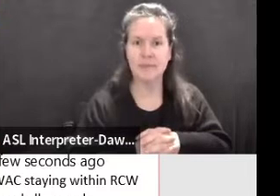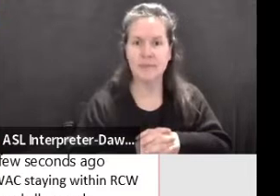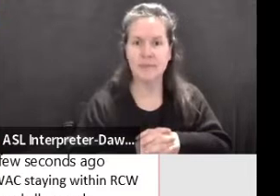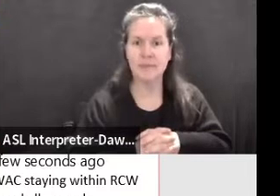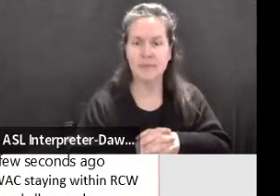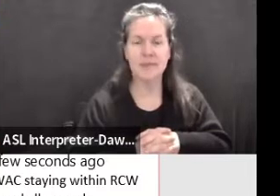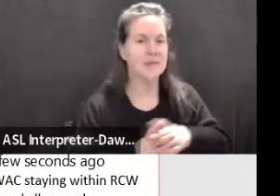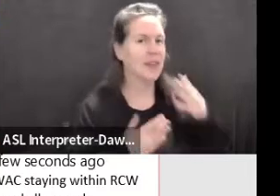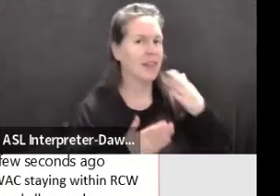[Ashley] Thank you for that.